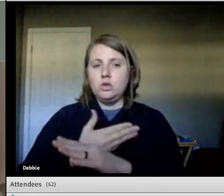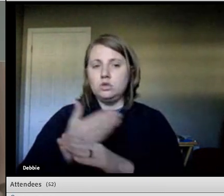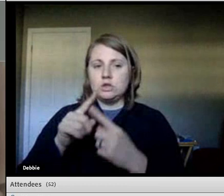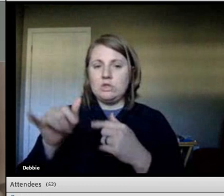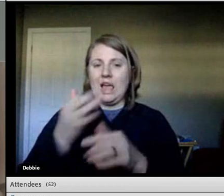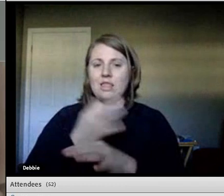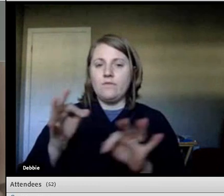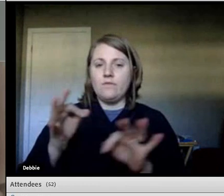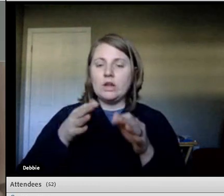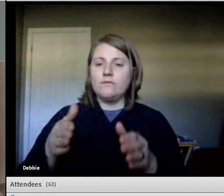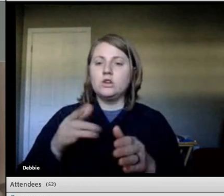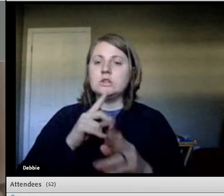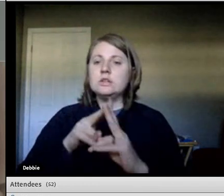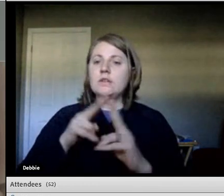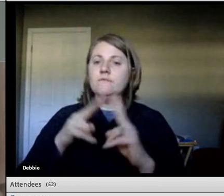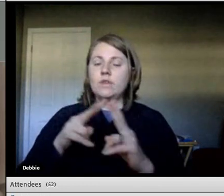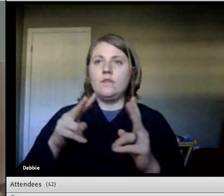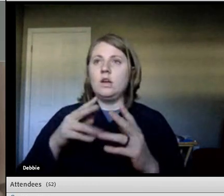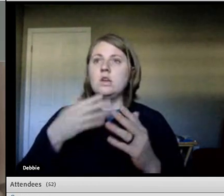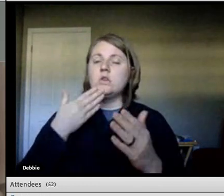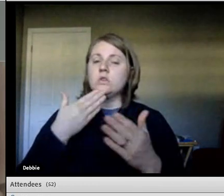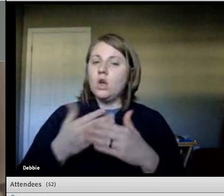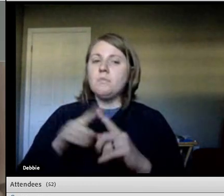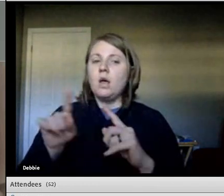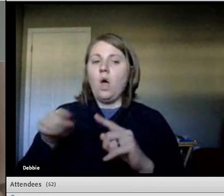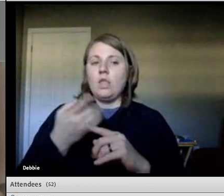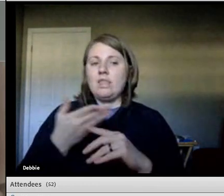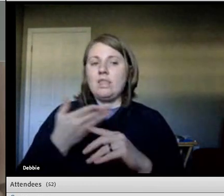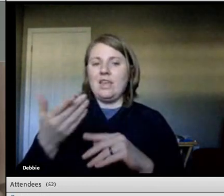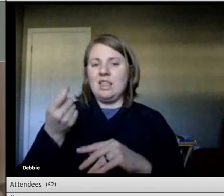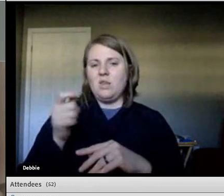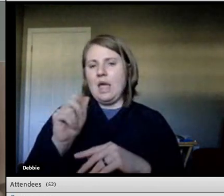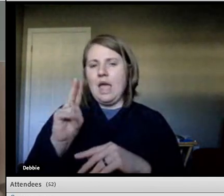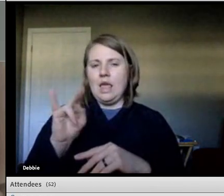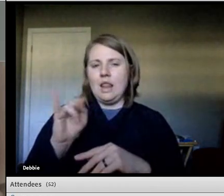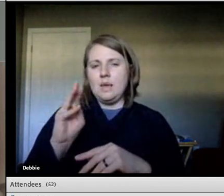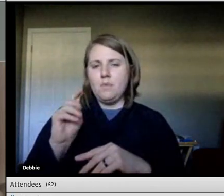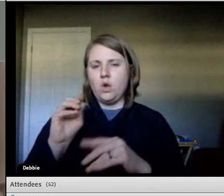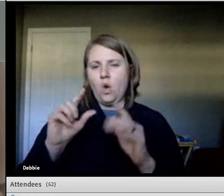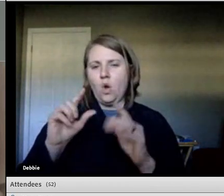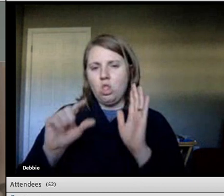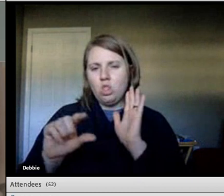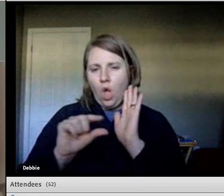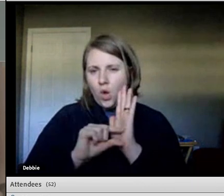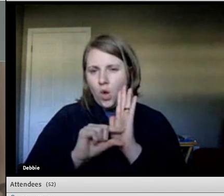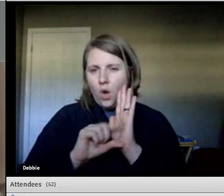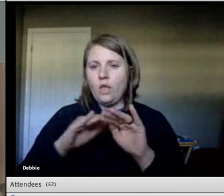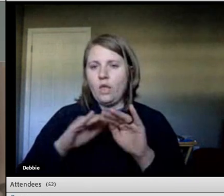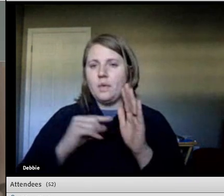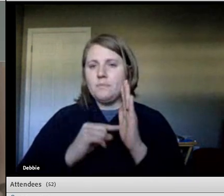Animoto logo at the bottom if you don't care about that. I don't particularly care about that. You can use it for free.